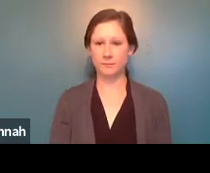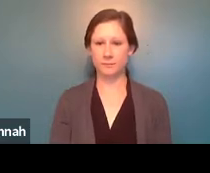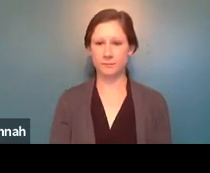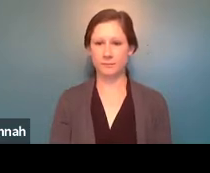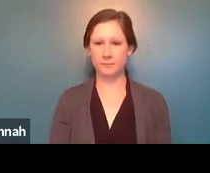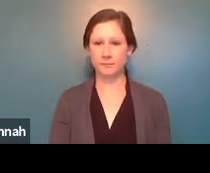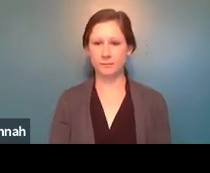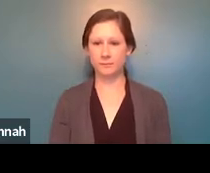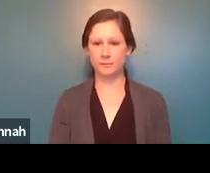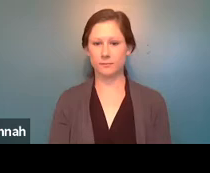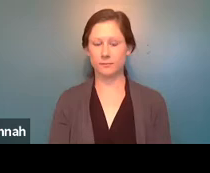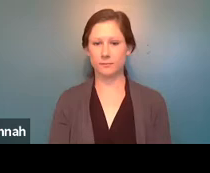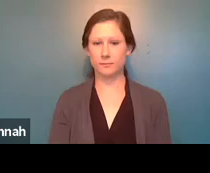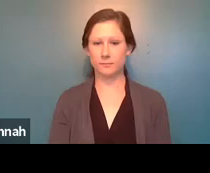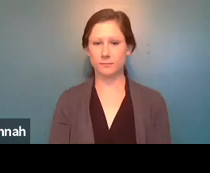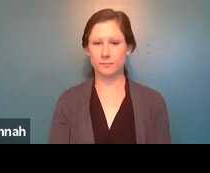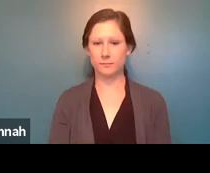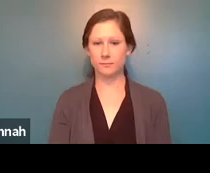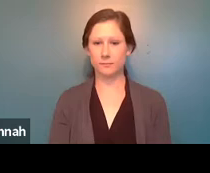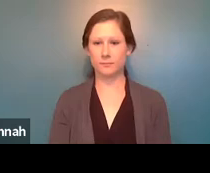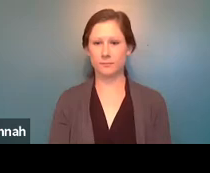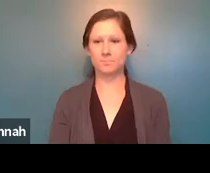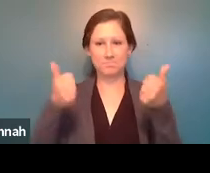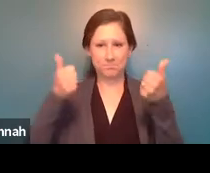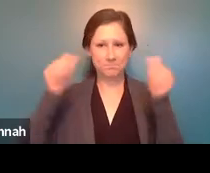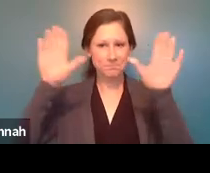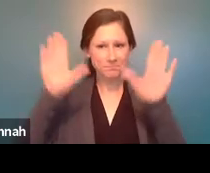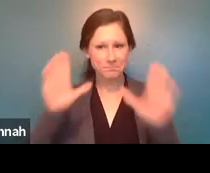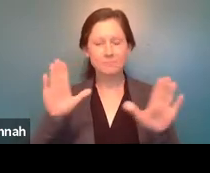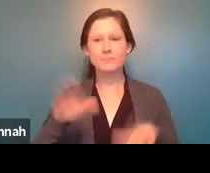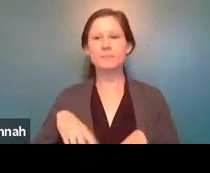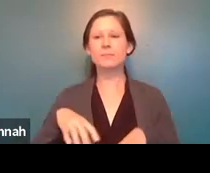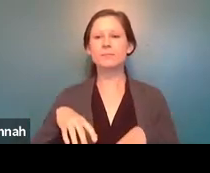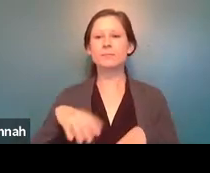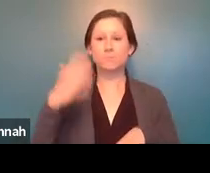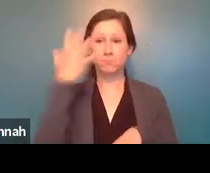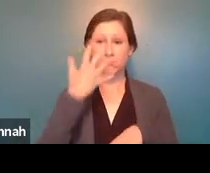Awesome. It looks like I'm going to end the poll in 3